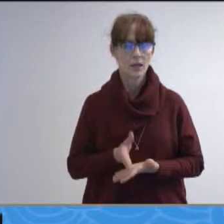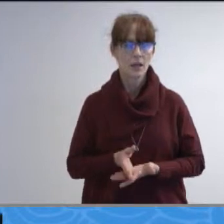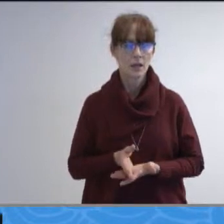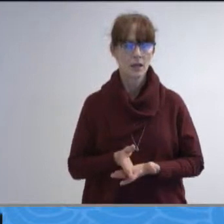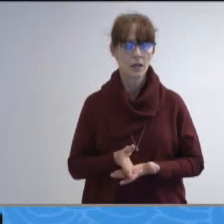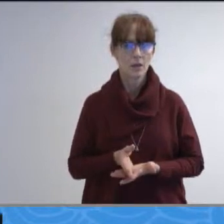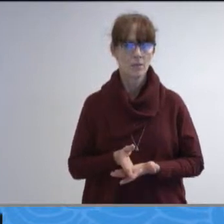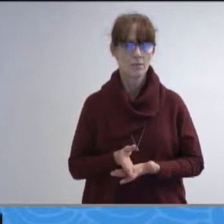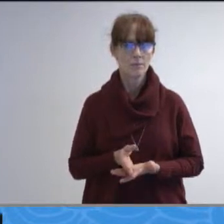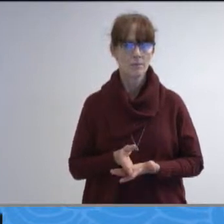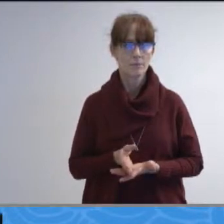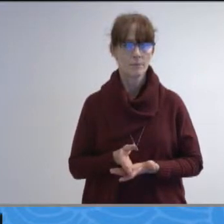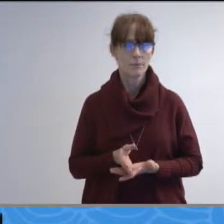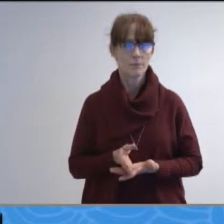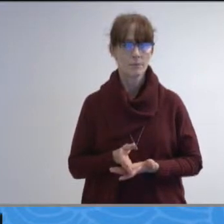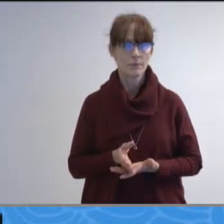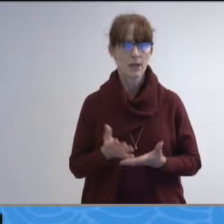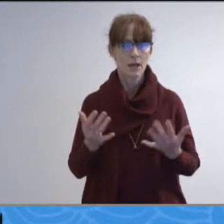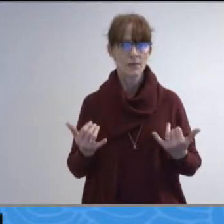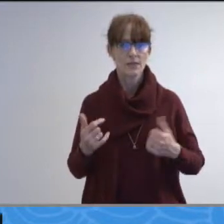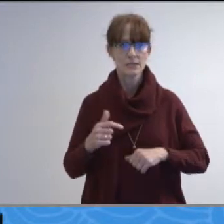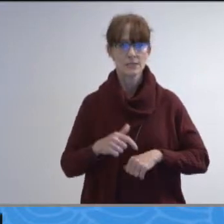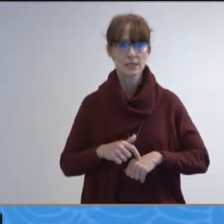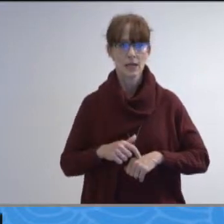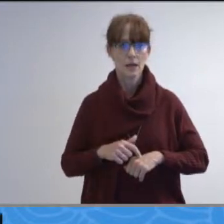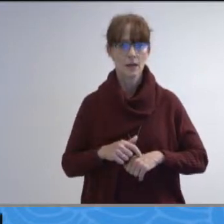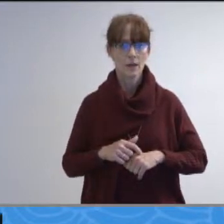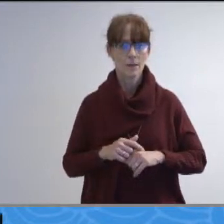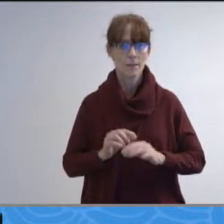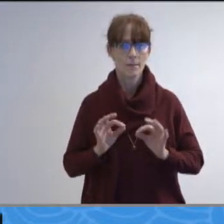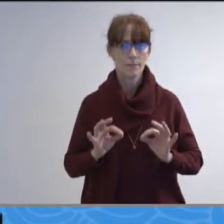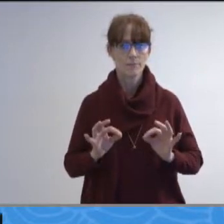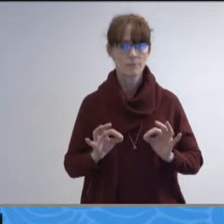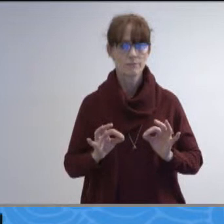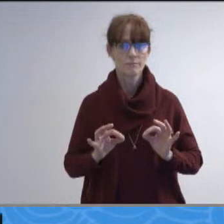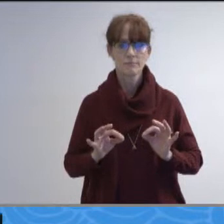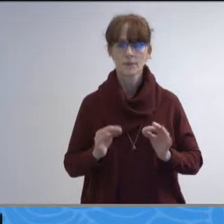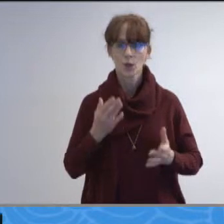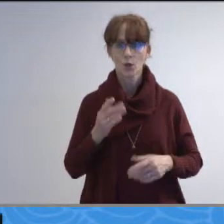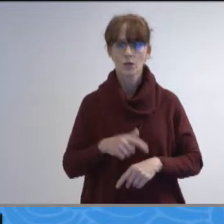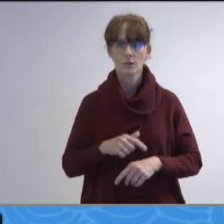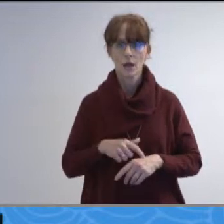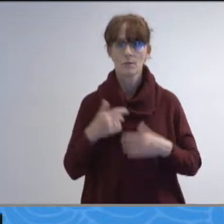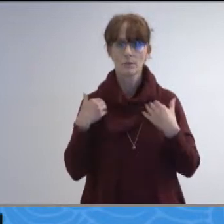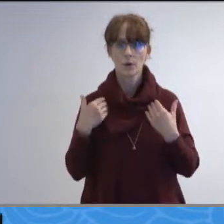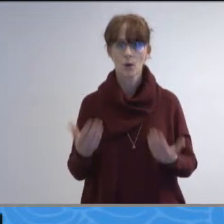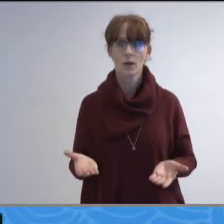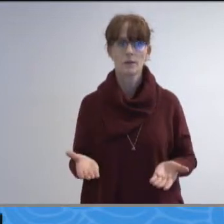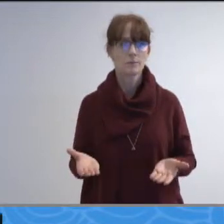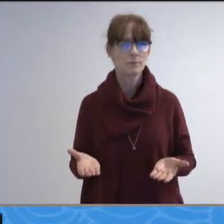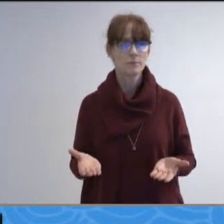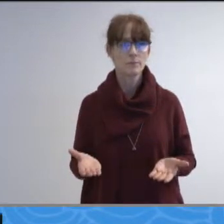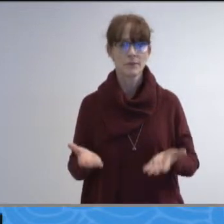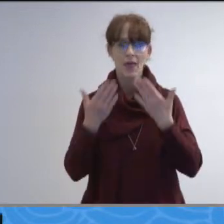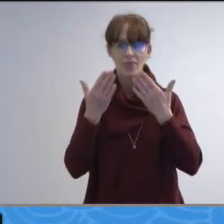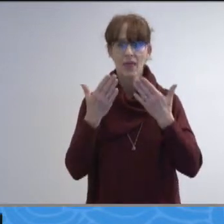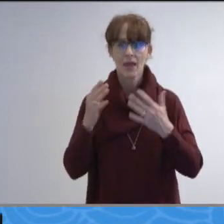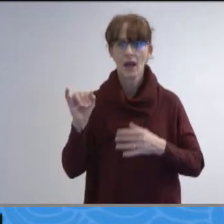So at this point, I think it's probably a good time to go ahead and thank our i-Ready team